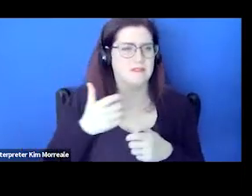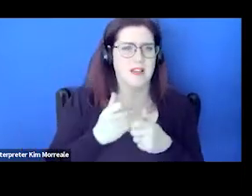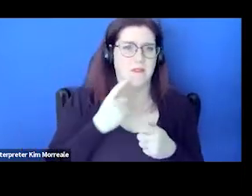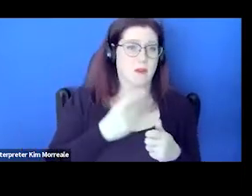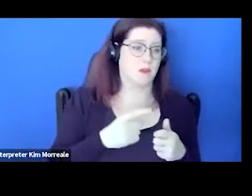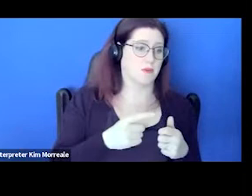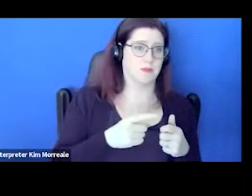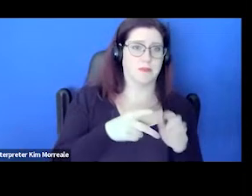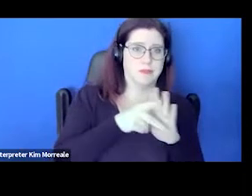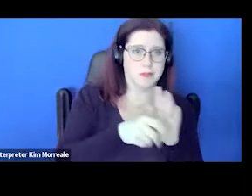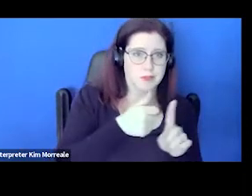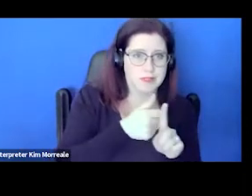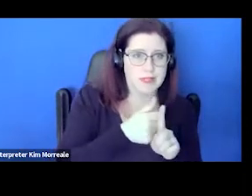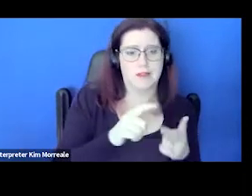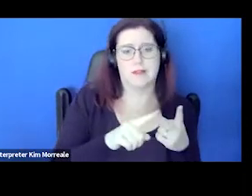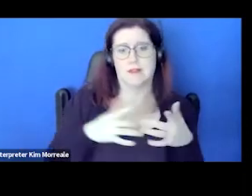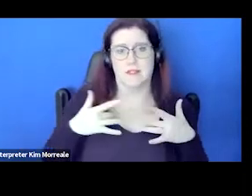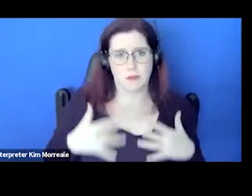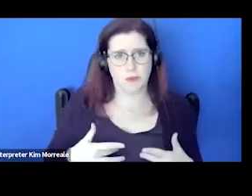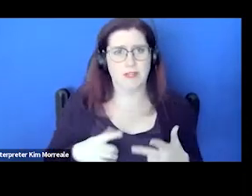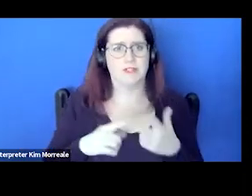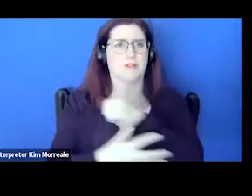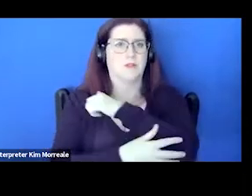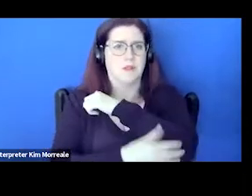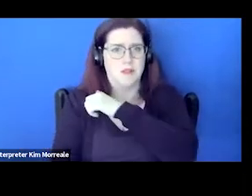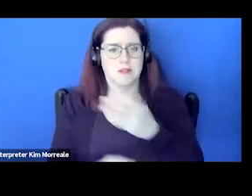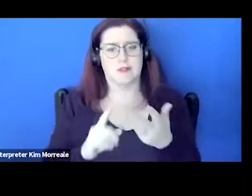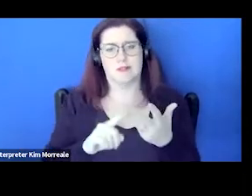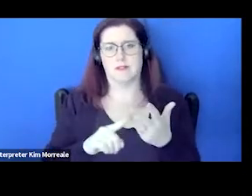and depression, poverty, increased incarceration, violence,